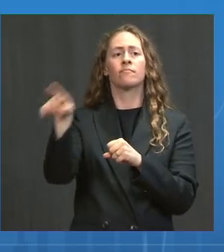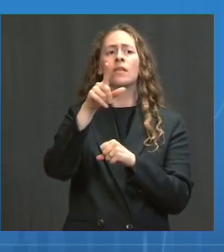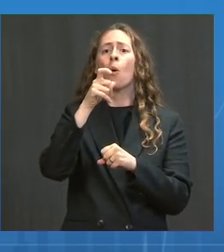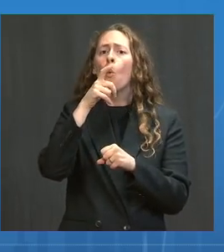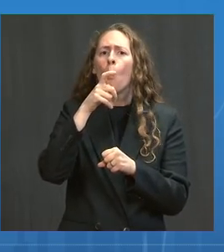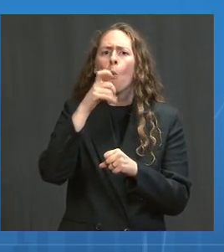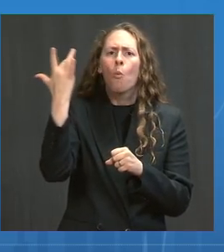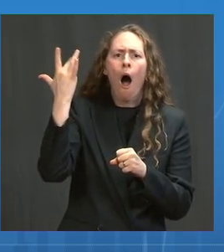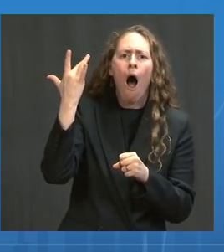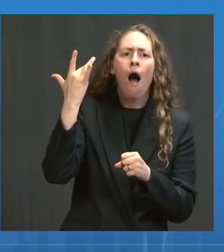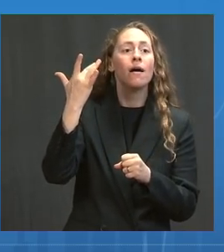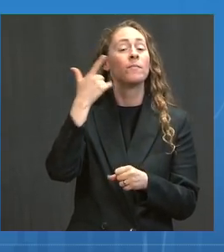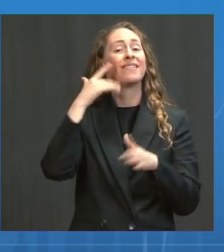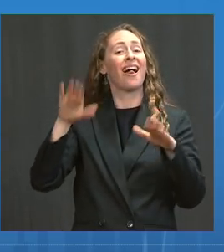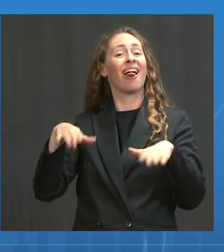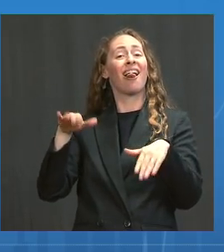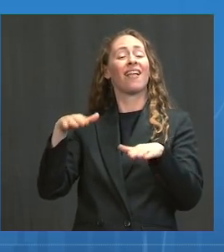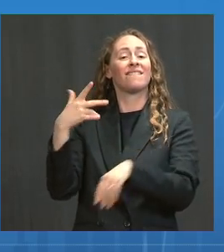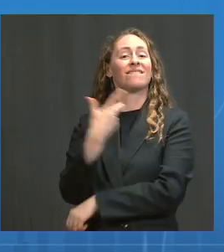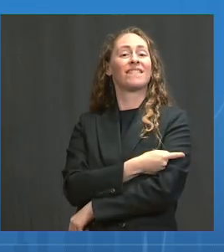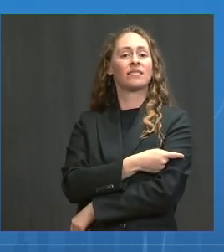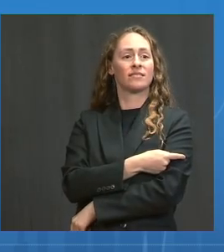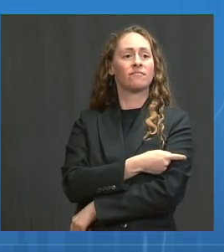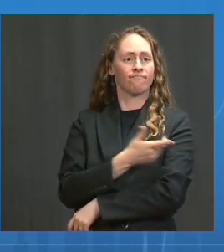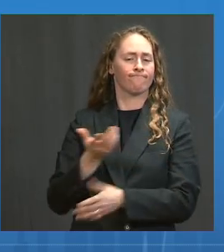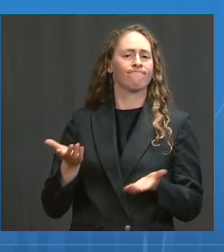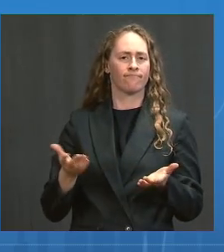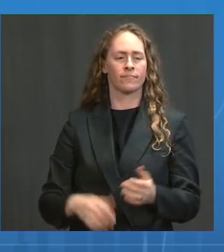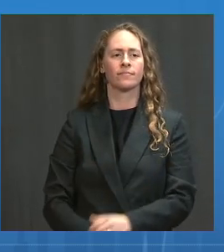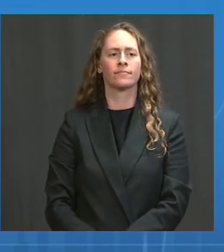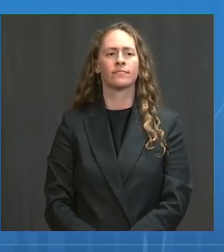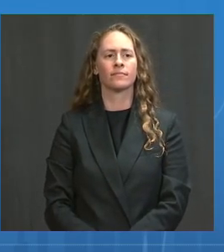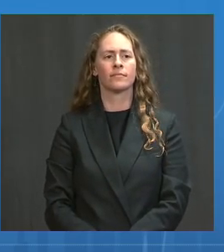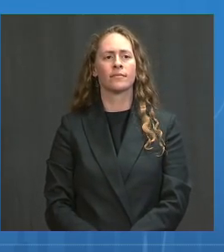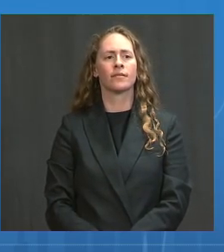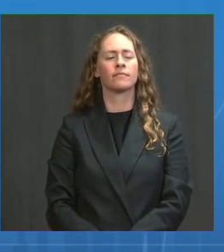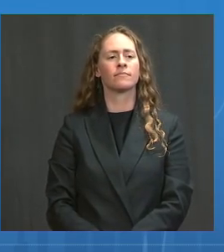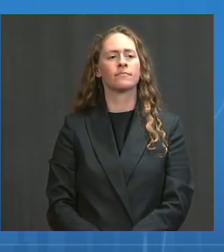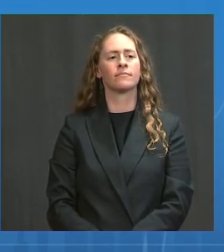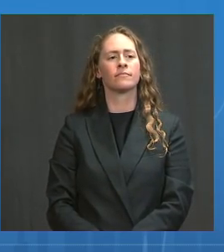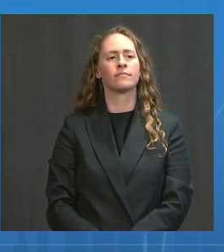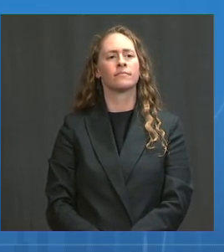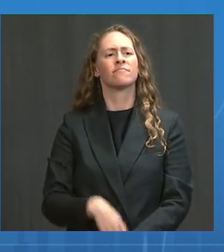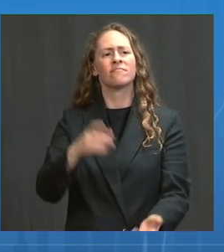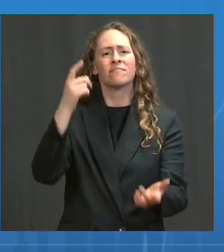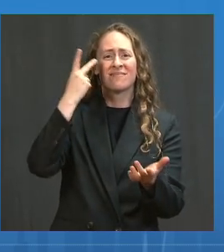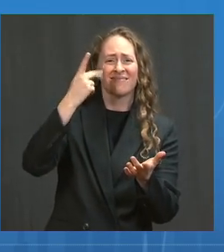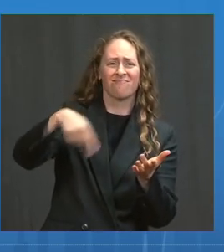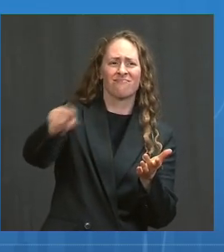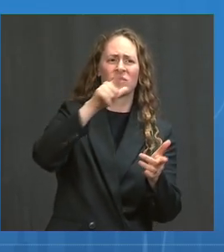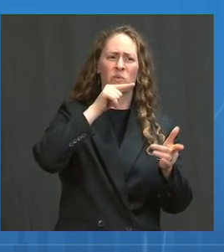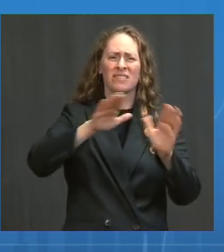Any suffering or death from COVID-19 is tragic. With vaccines available across the country,